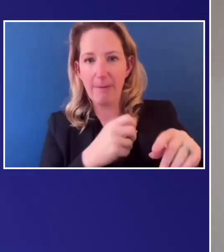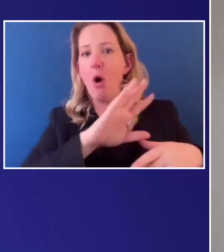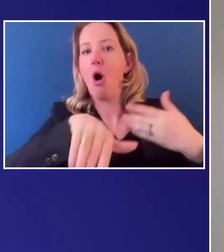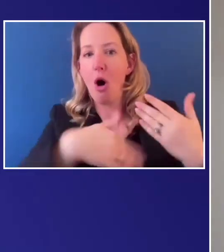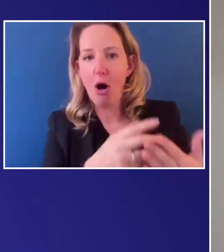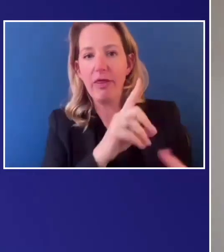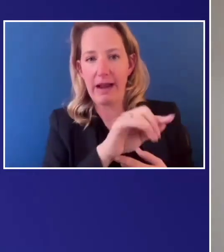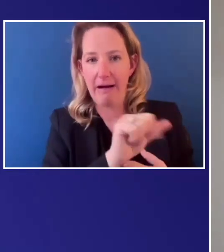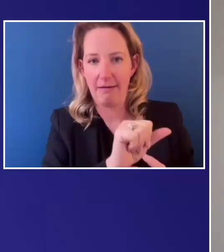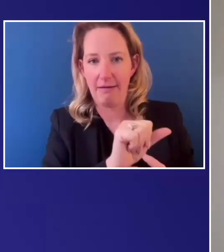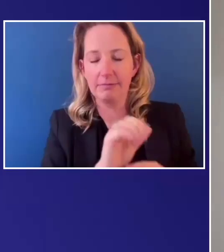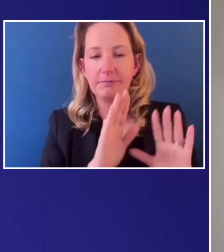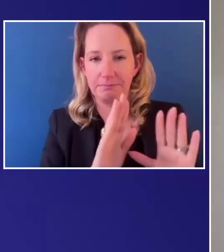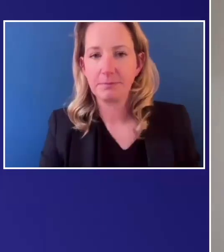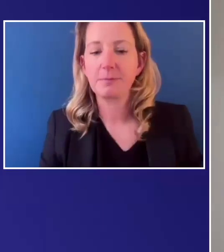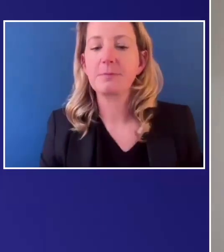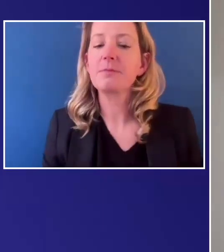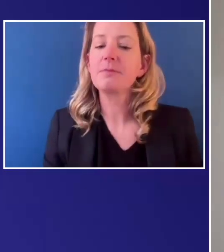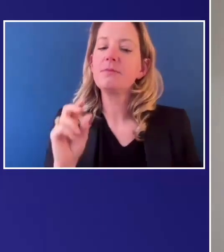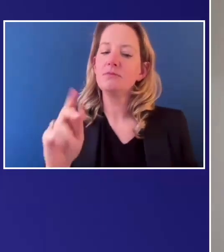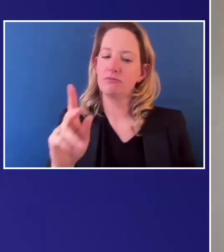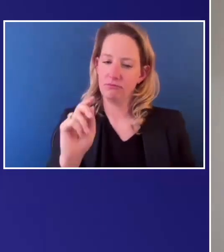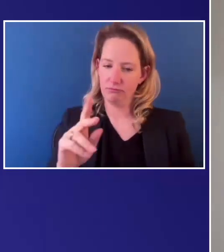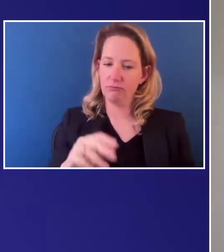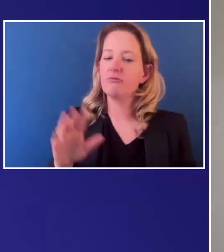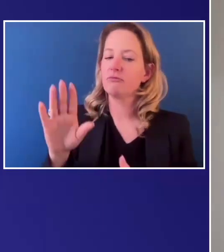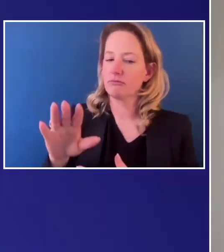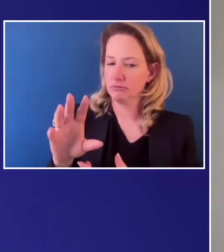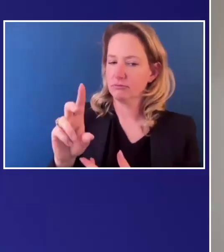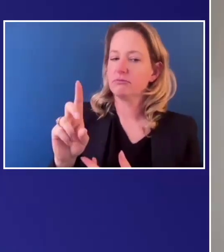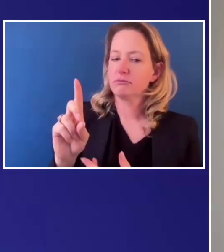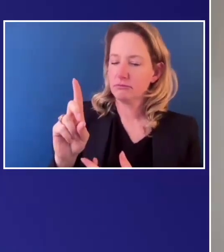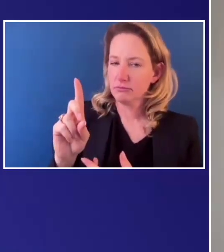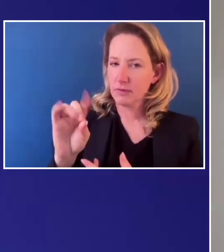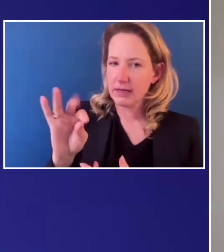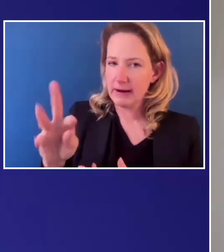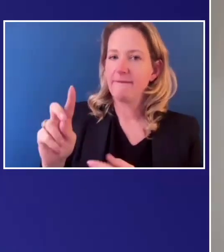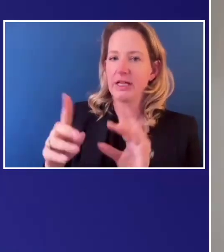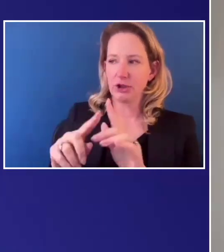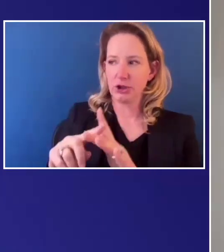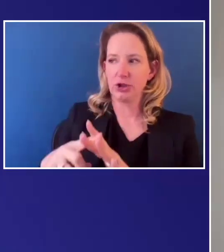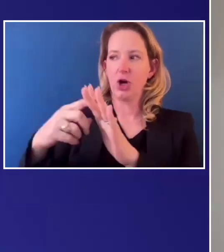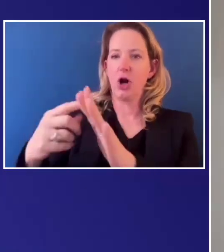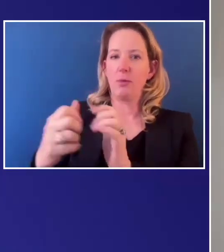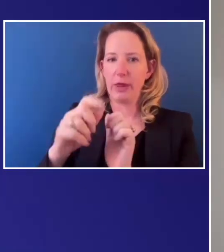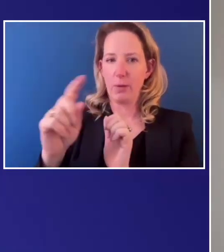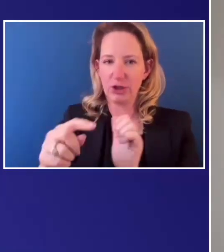Just David started with the question and I'll just ask it for the Department now. I think a lot of I mean,